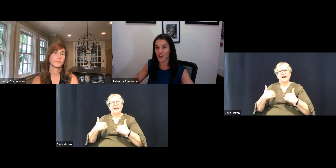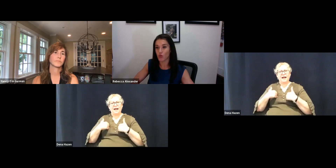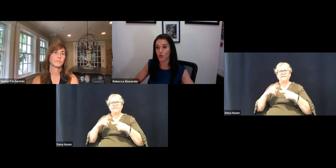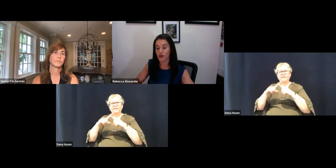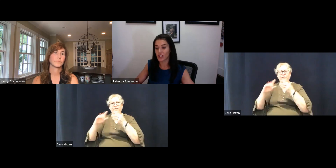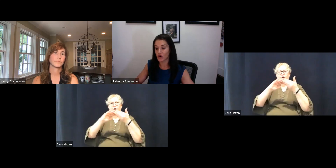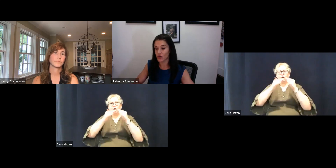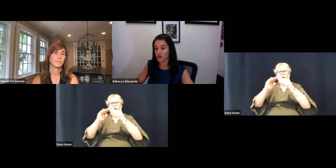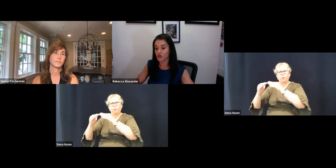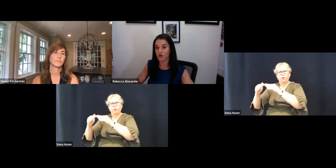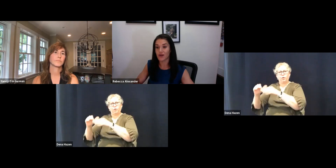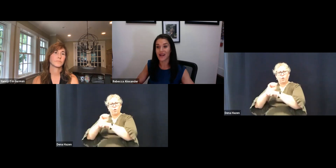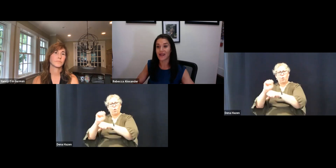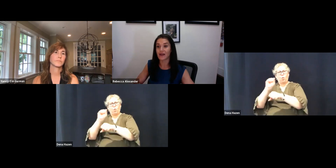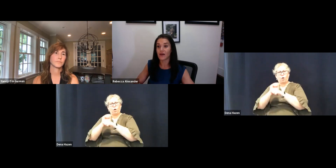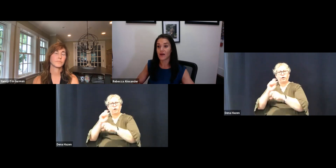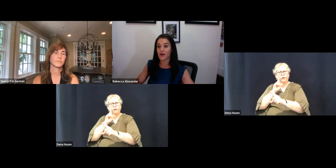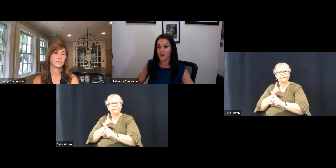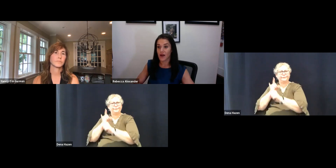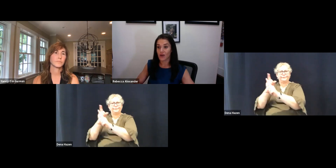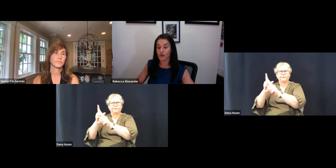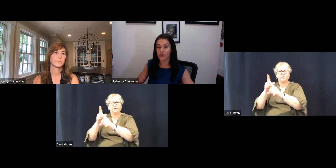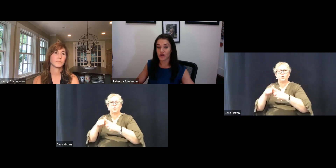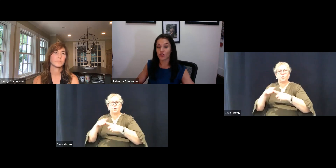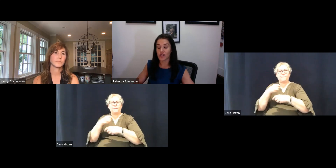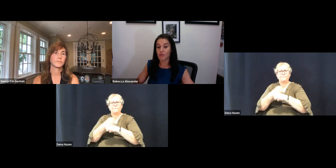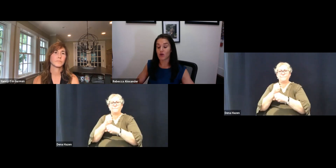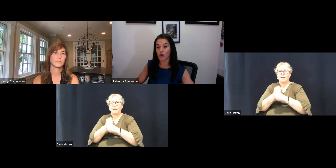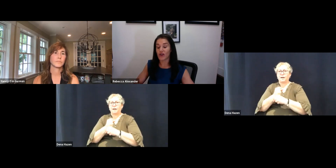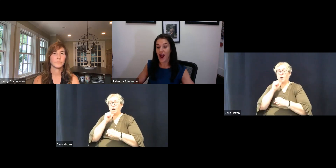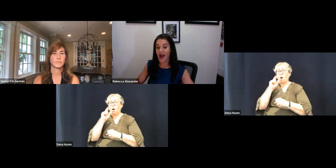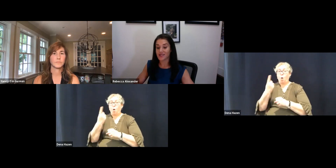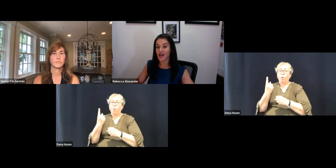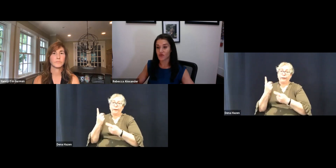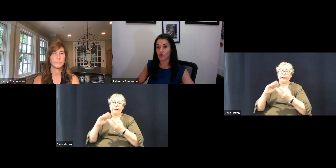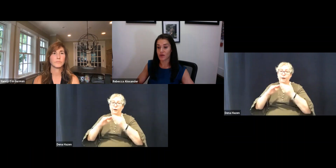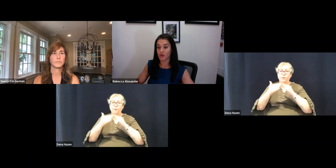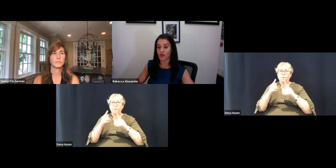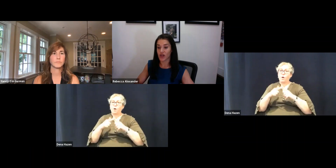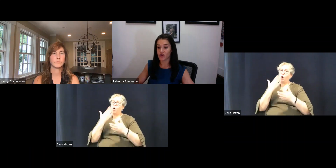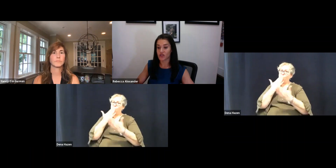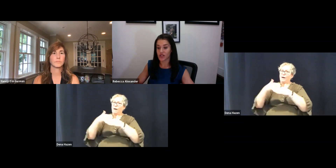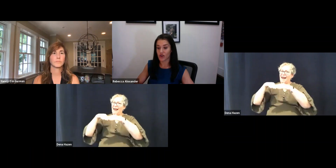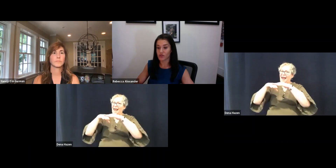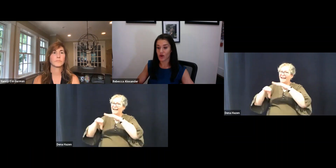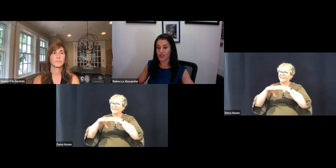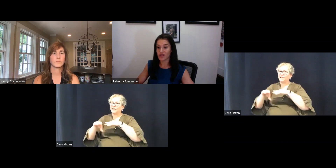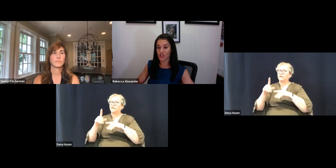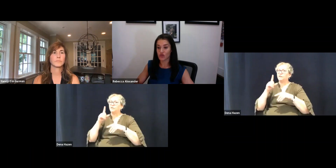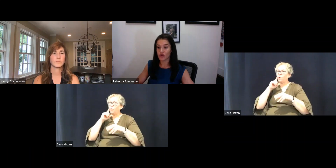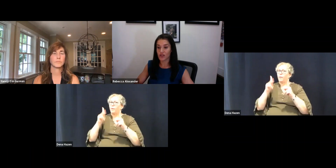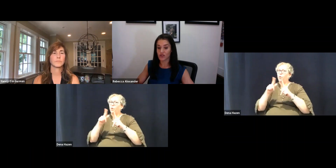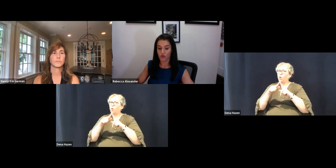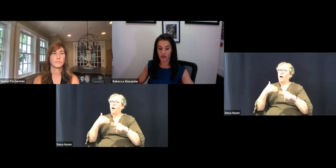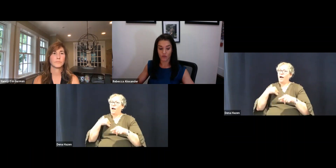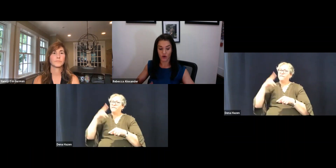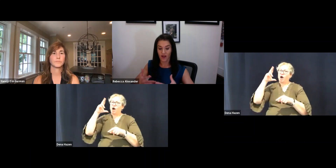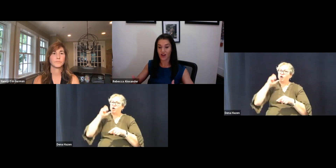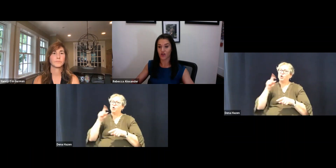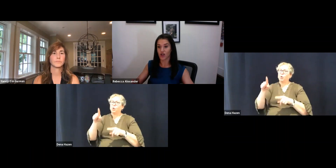that are working towards creating, not only the community, but greater access for people with Usher syndrome. So I think that you can sort of provide her